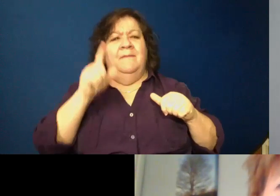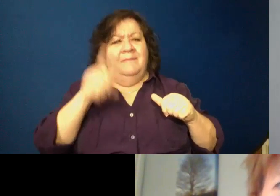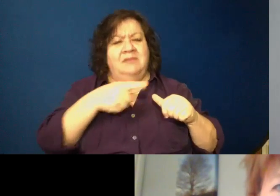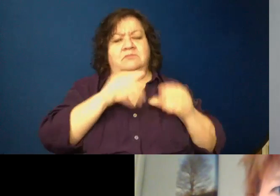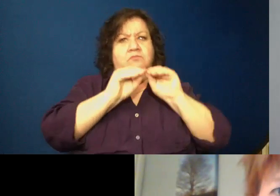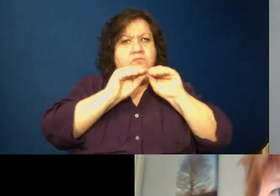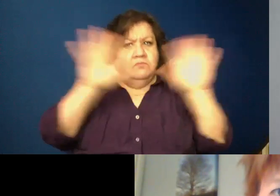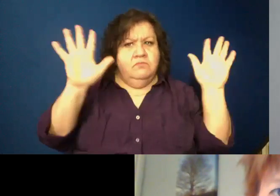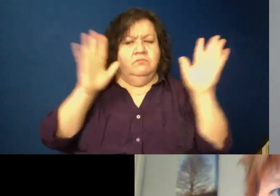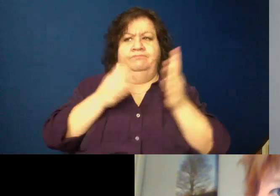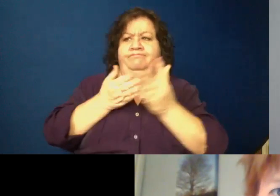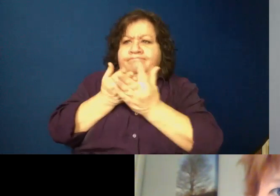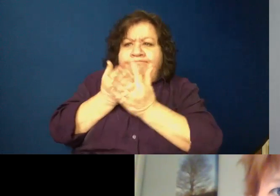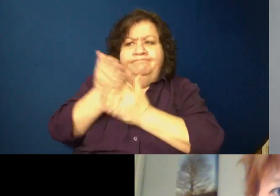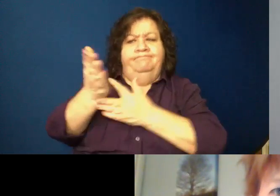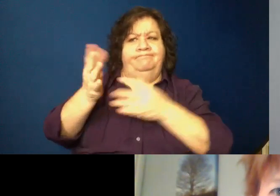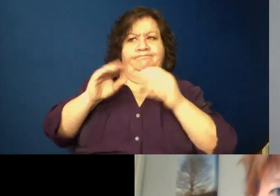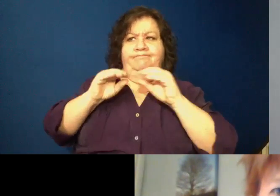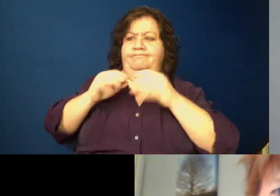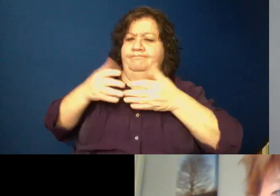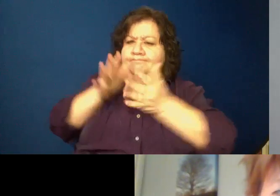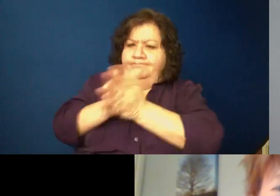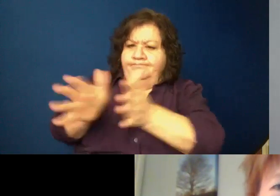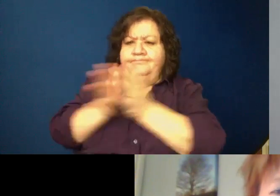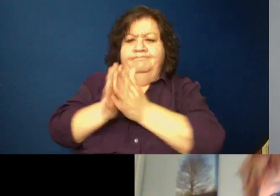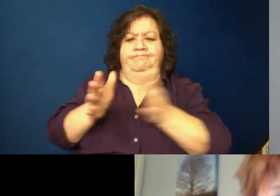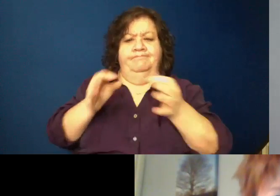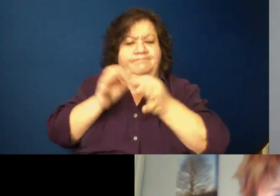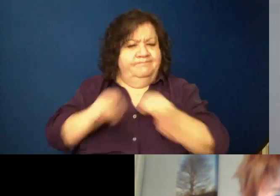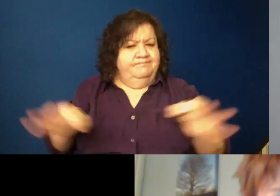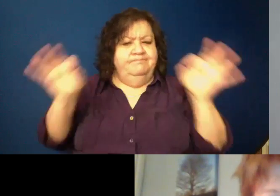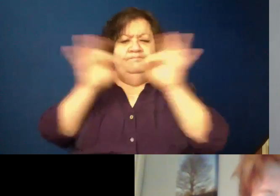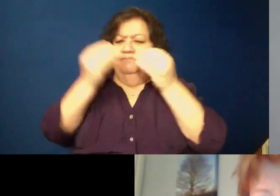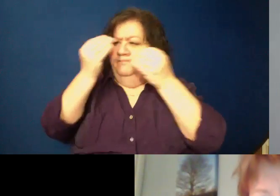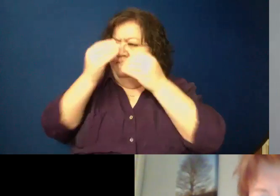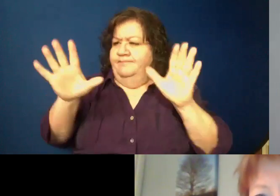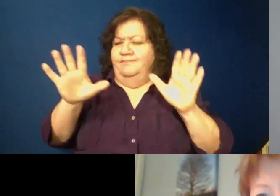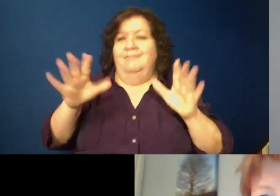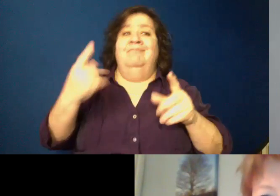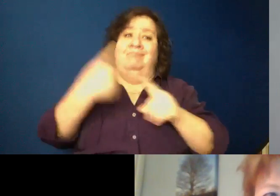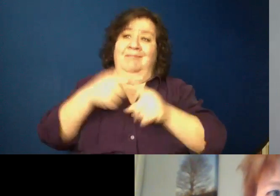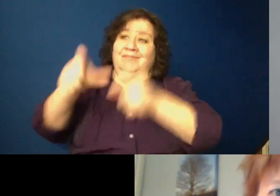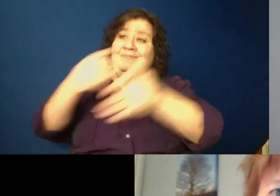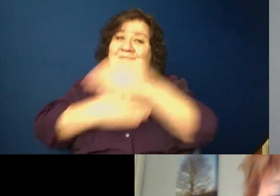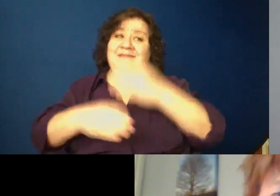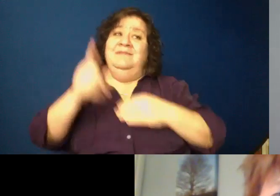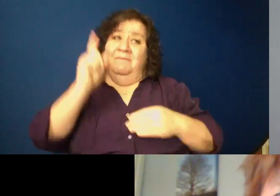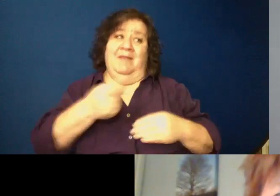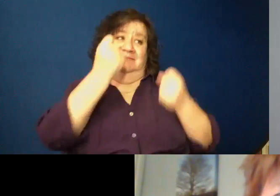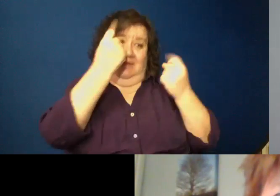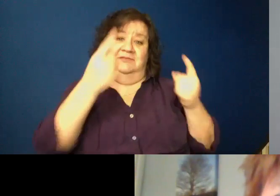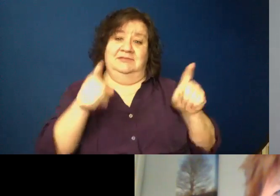did i miss anything yeah yeah thank you very much i just posted also the link and the link to ida